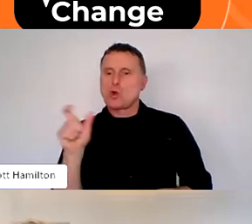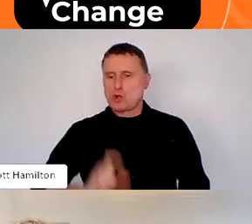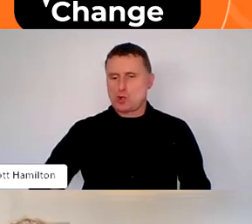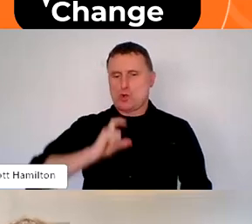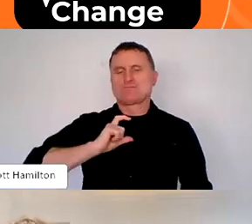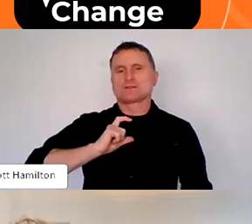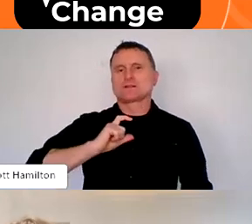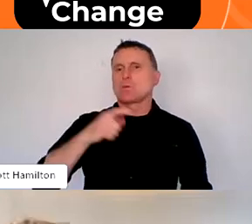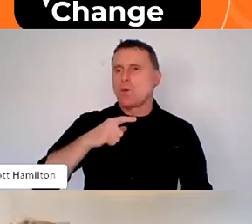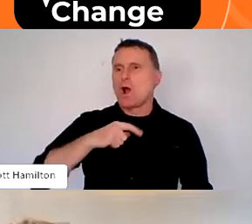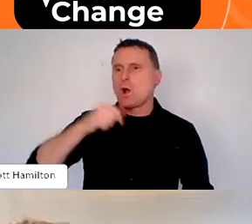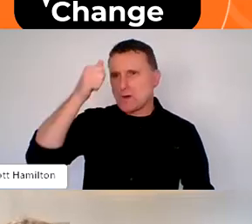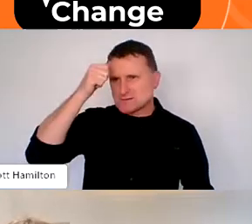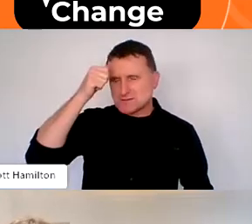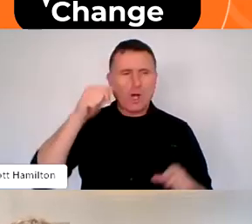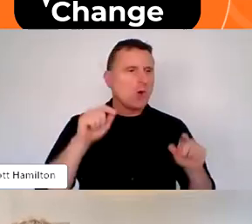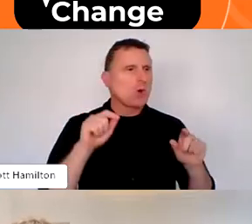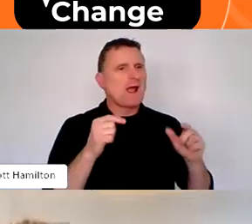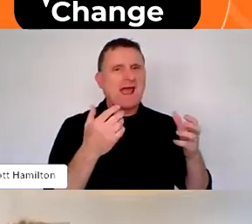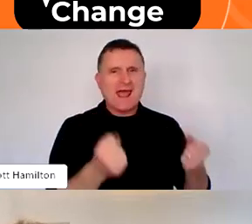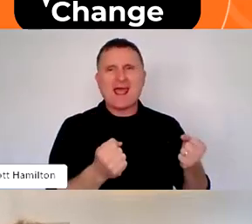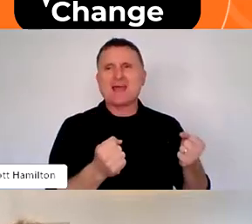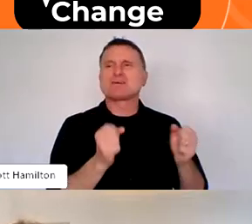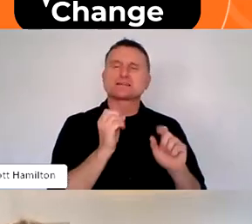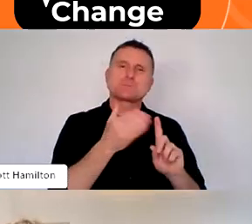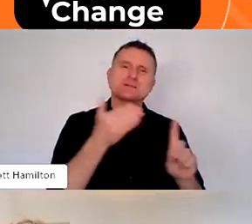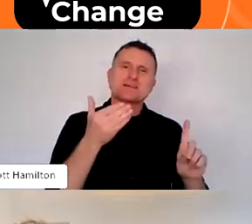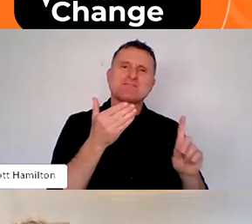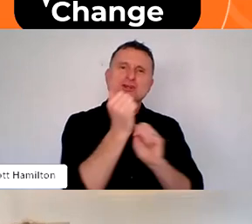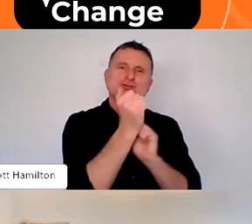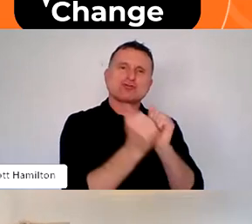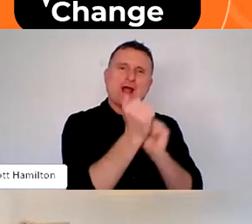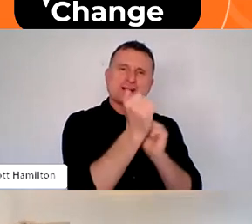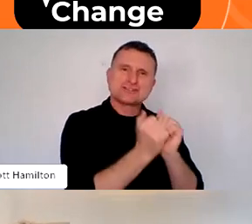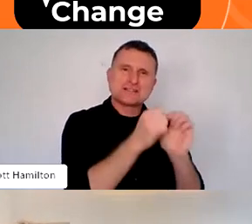structures of Special Education and segregated special schools,